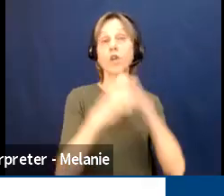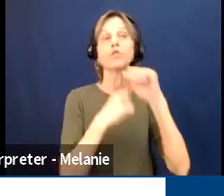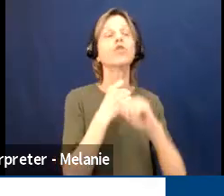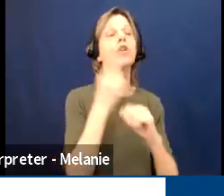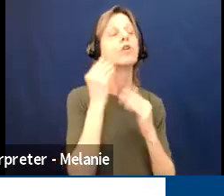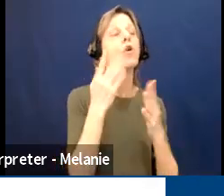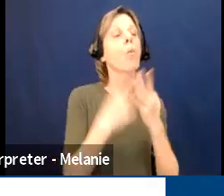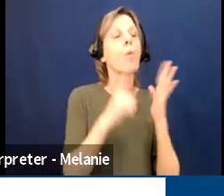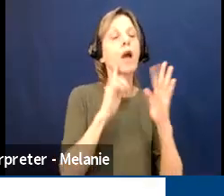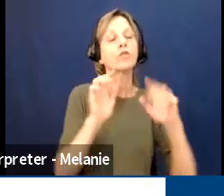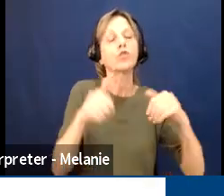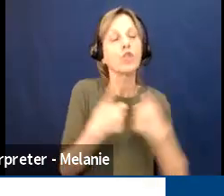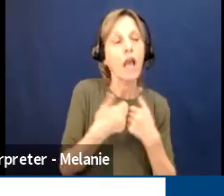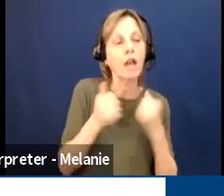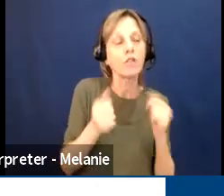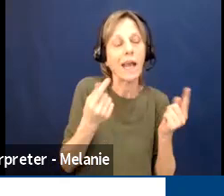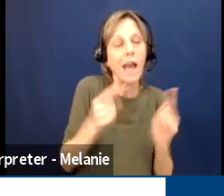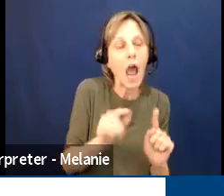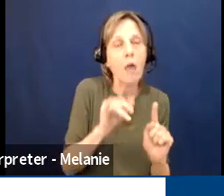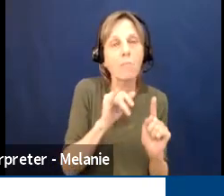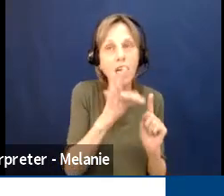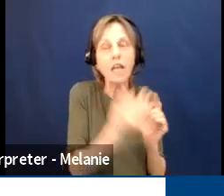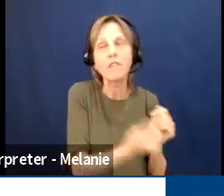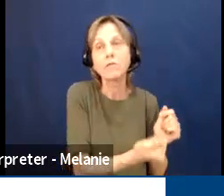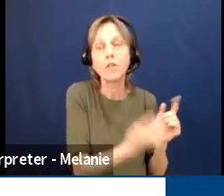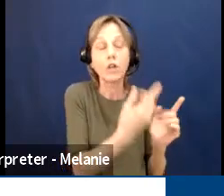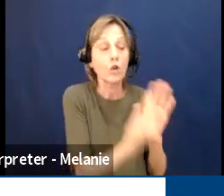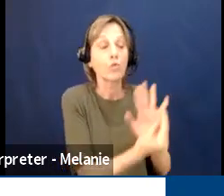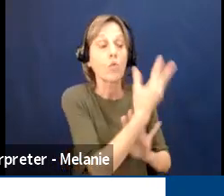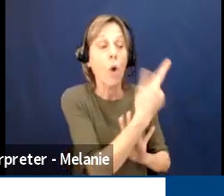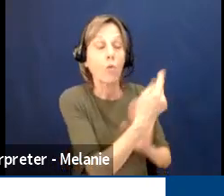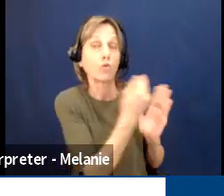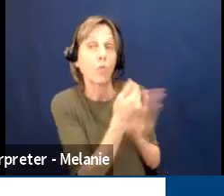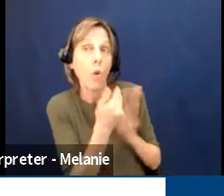allowed brush to grow too close to your building they did a lot of local fares and such and did a